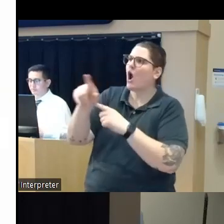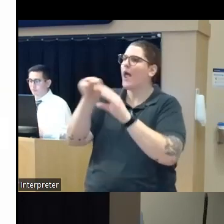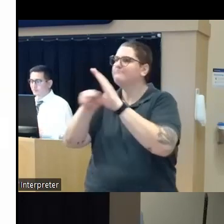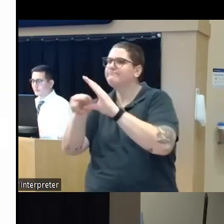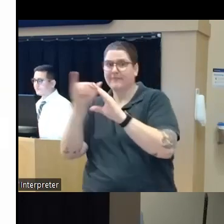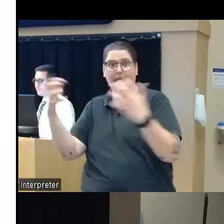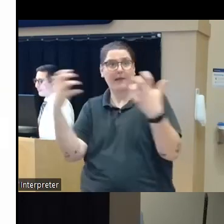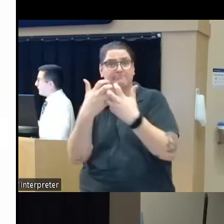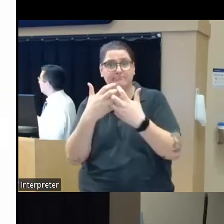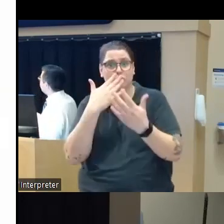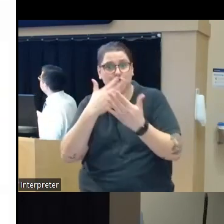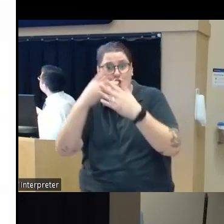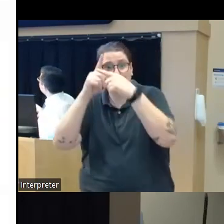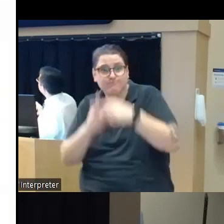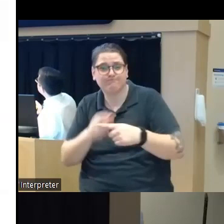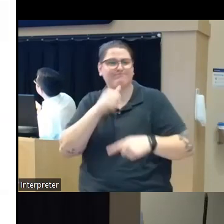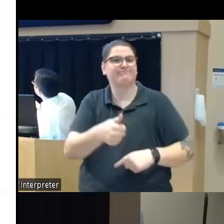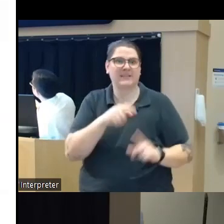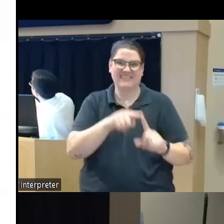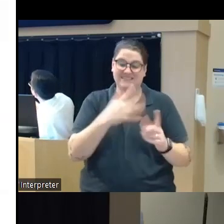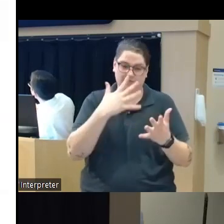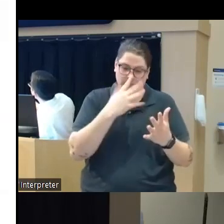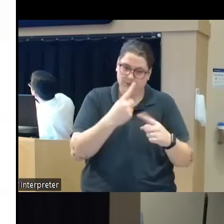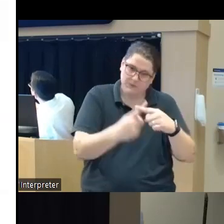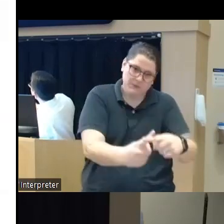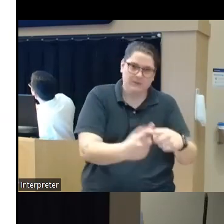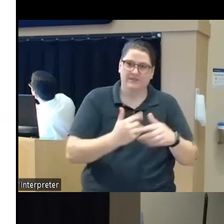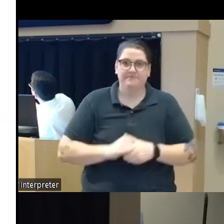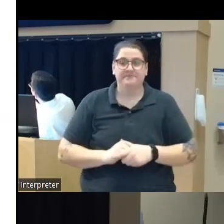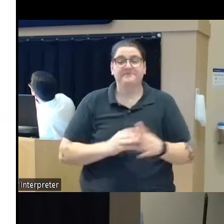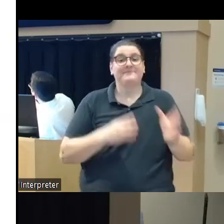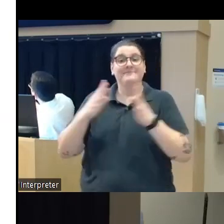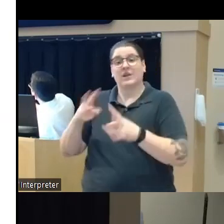showing you earlier when they looked at brain structure in that same study they looked at